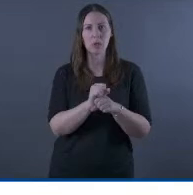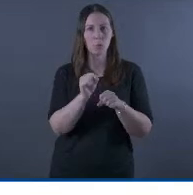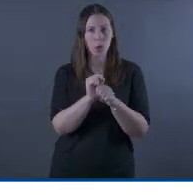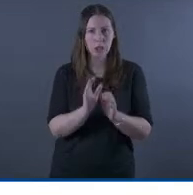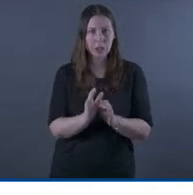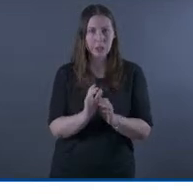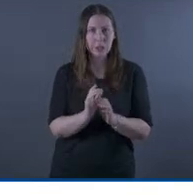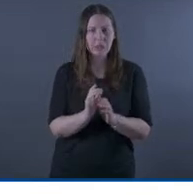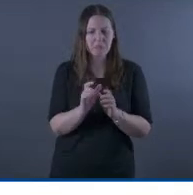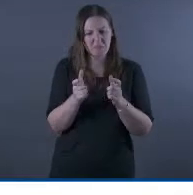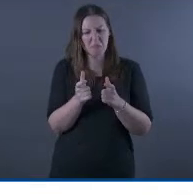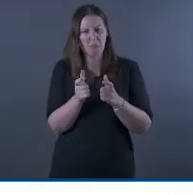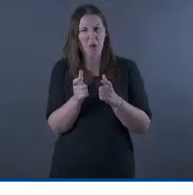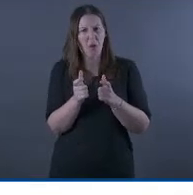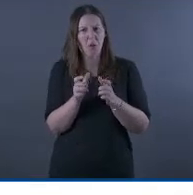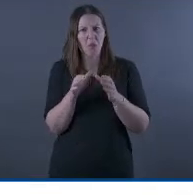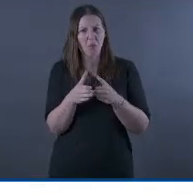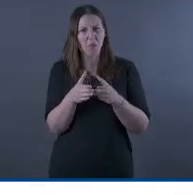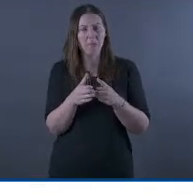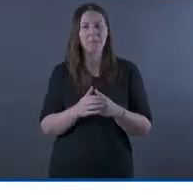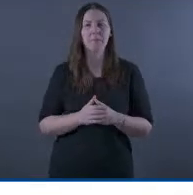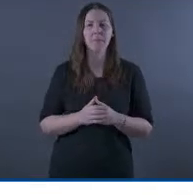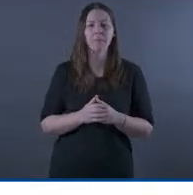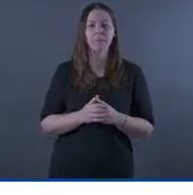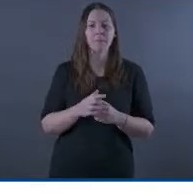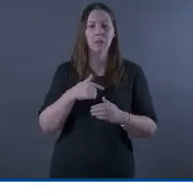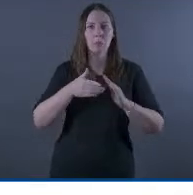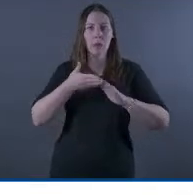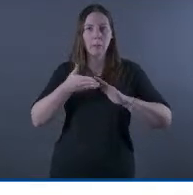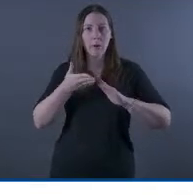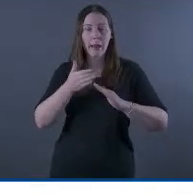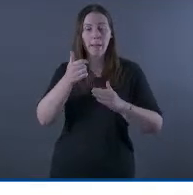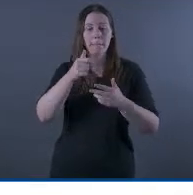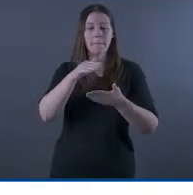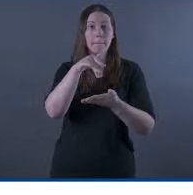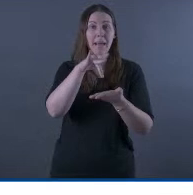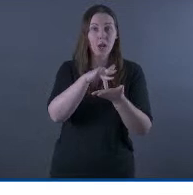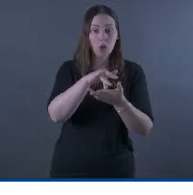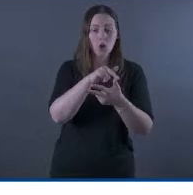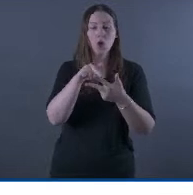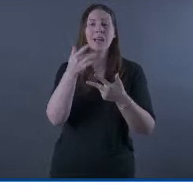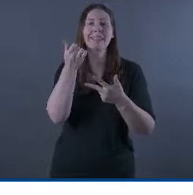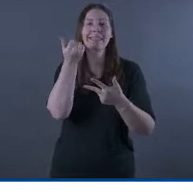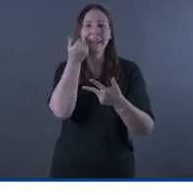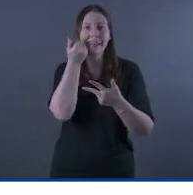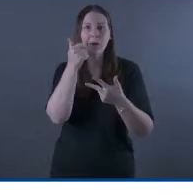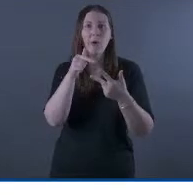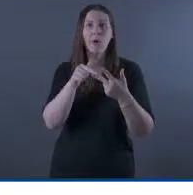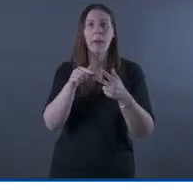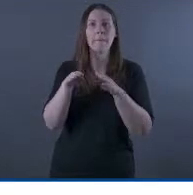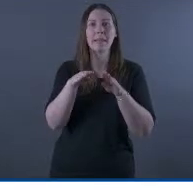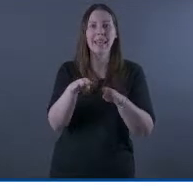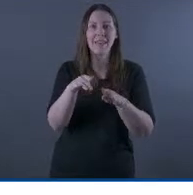And we operate medical, dental, behavioral health and pharmacy services, so to our patients,